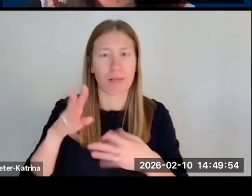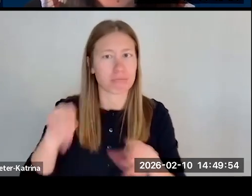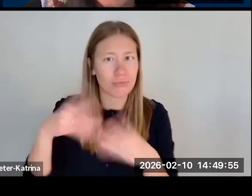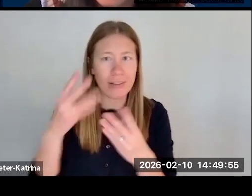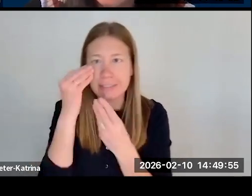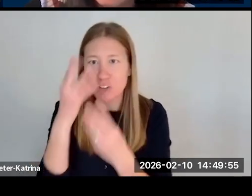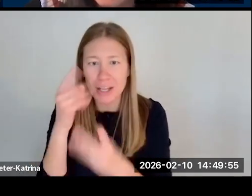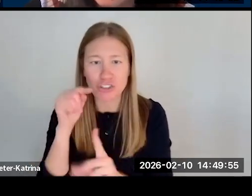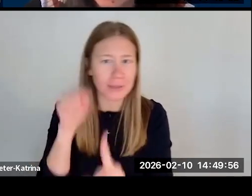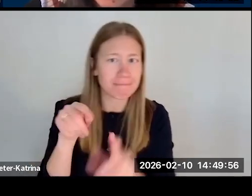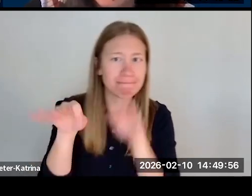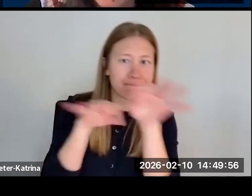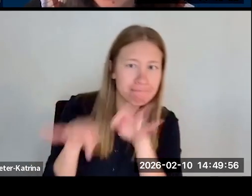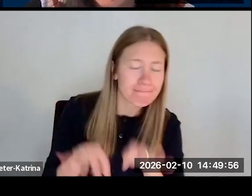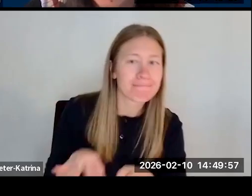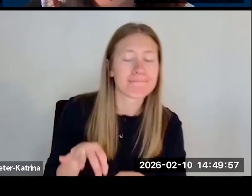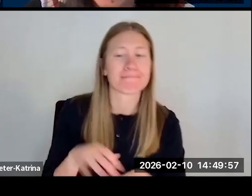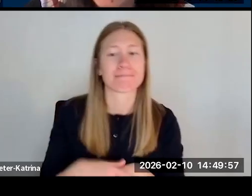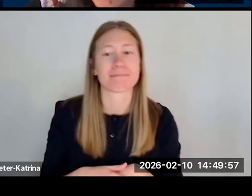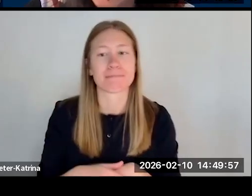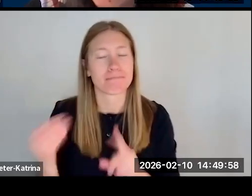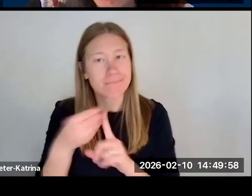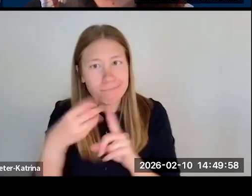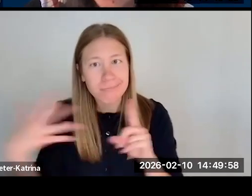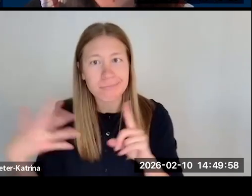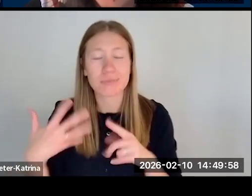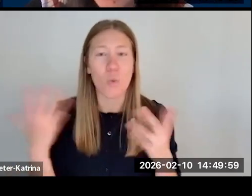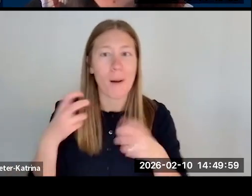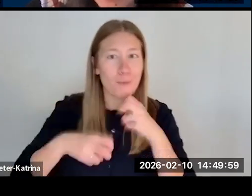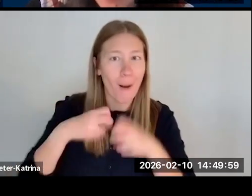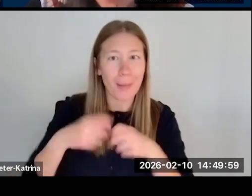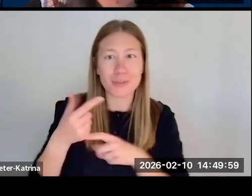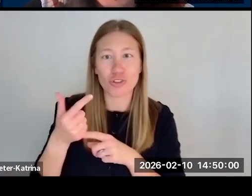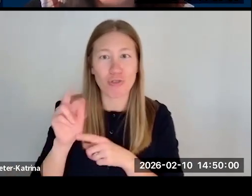and what issues that Grackle scan for and help you fix